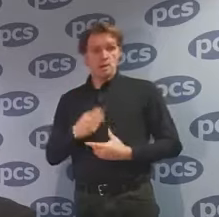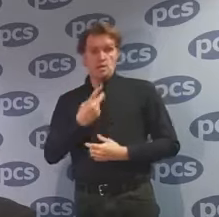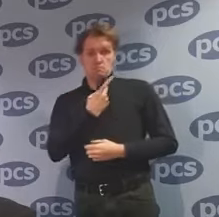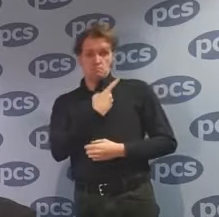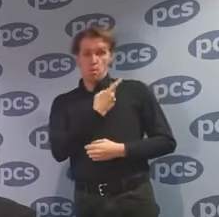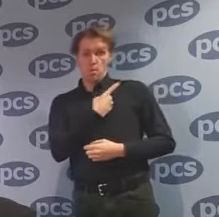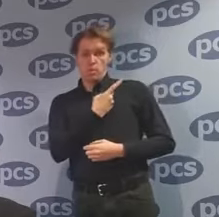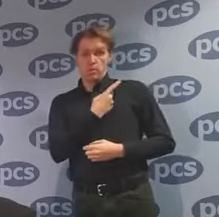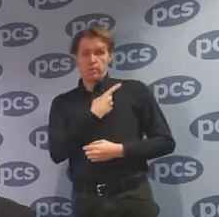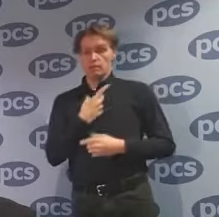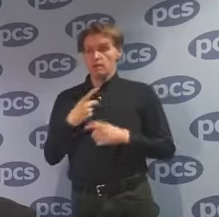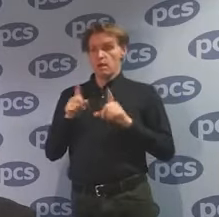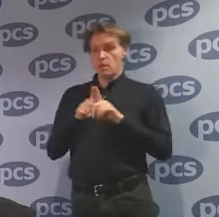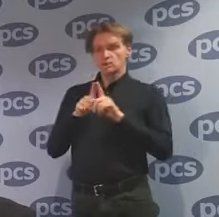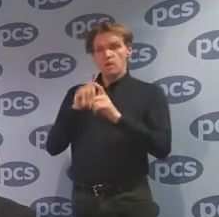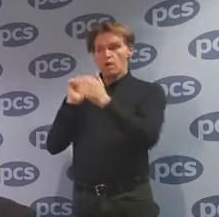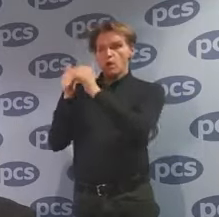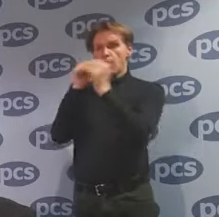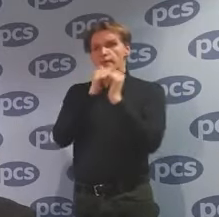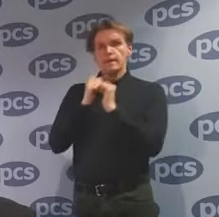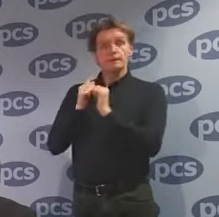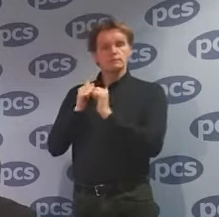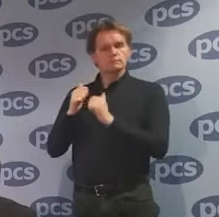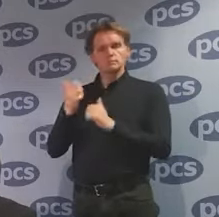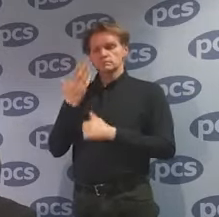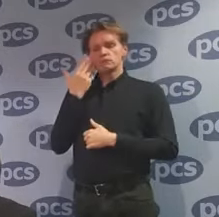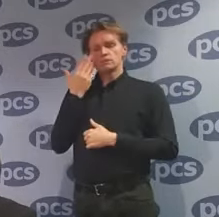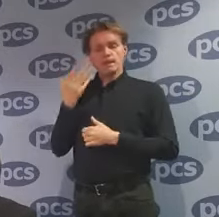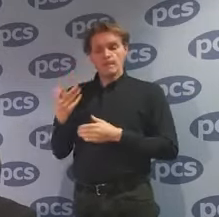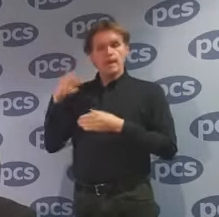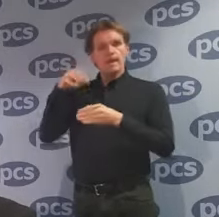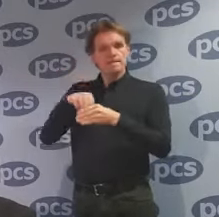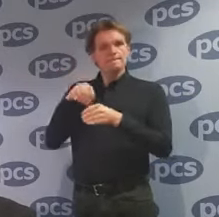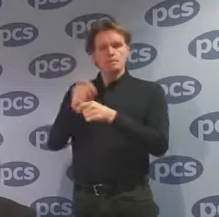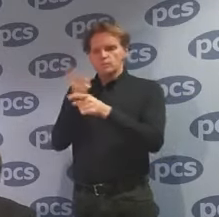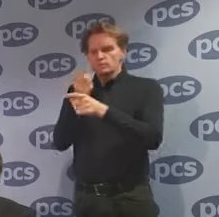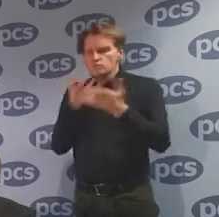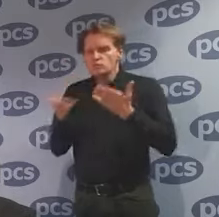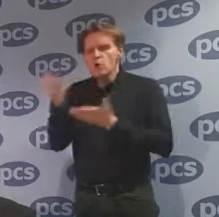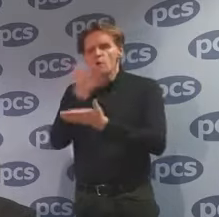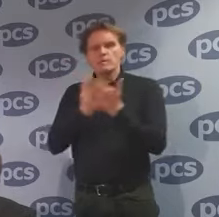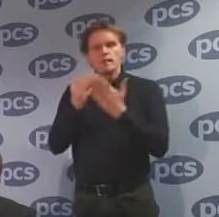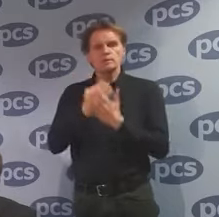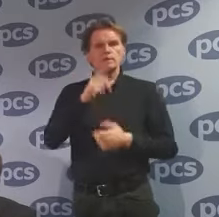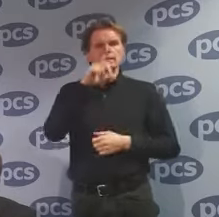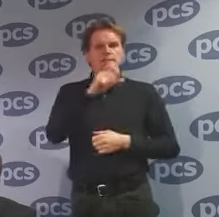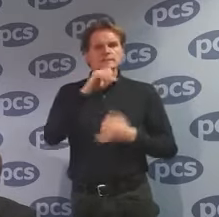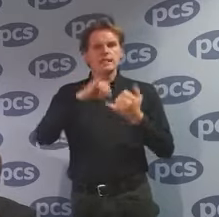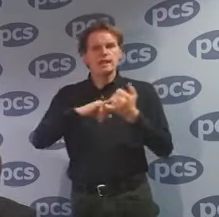colleagues been involved in some talks around the compensation scheme would you